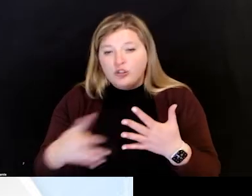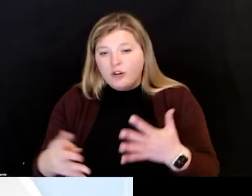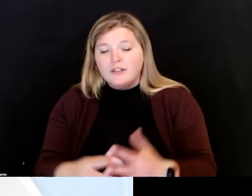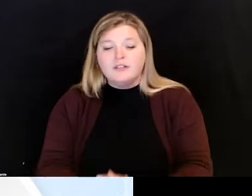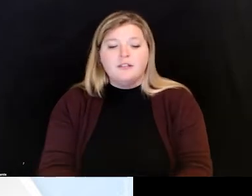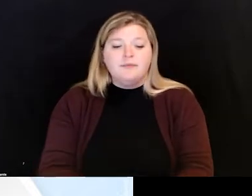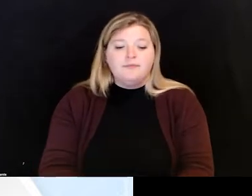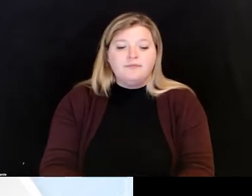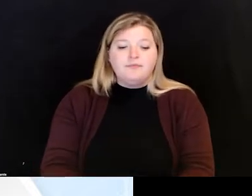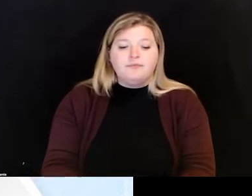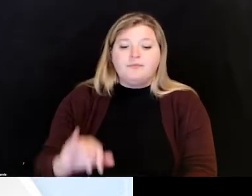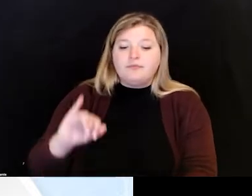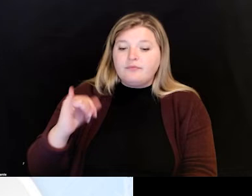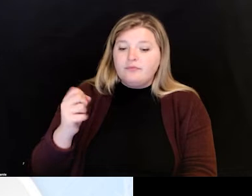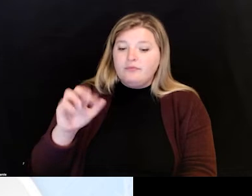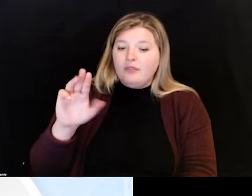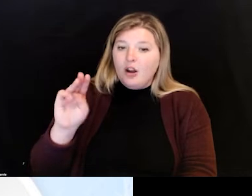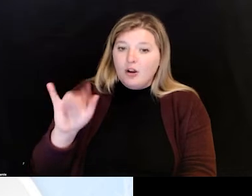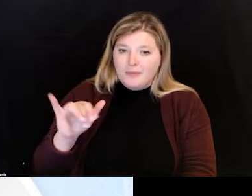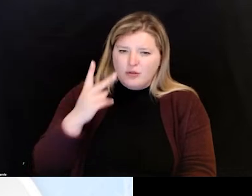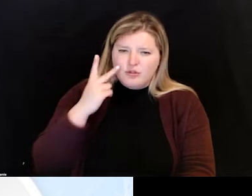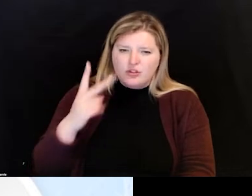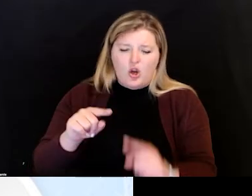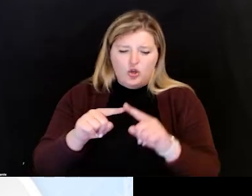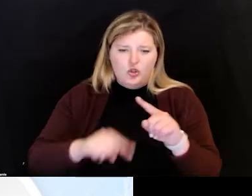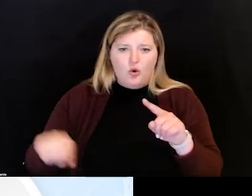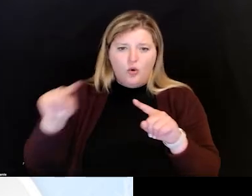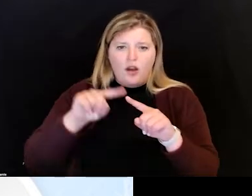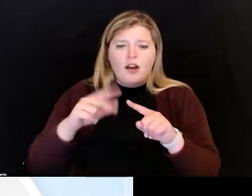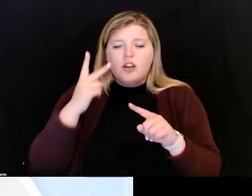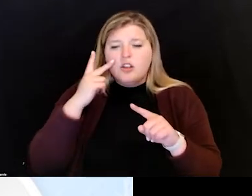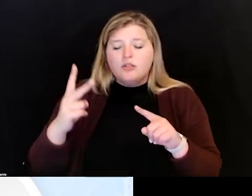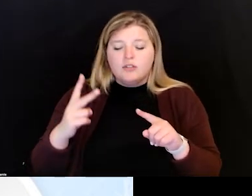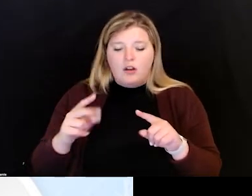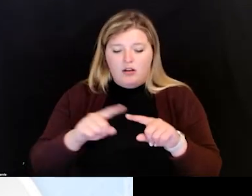In Jeremy's donut graph, you saw that there was white space between each of the wedges.